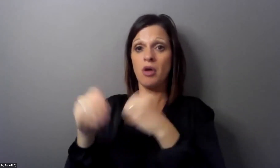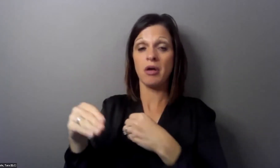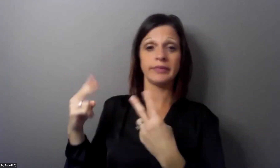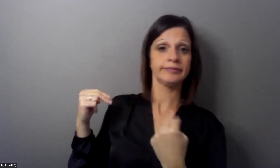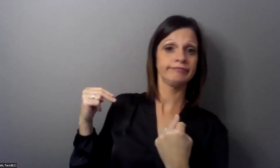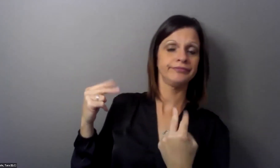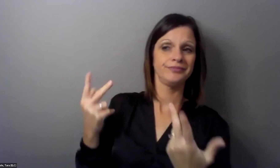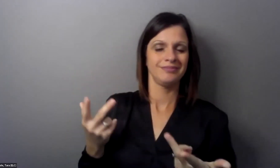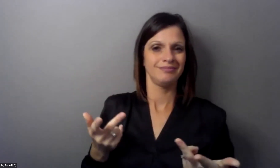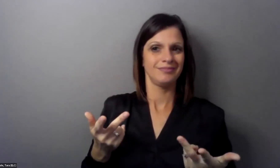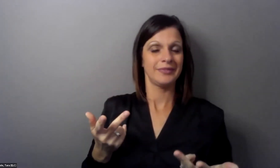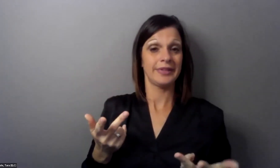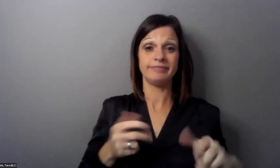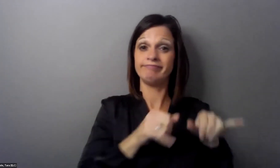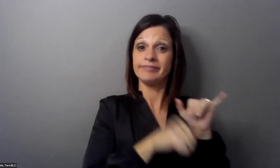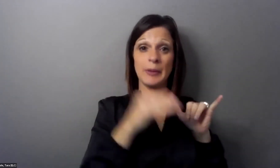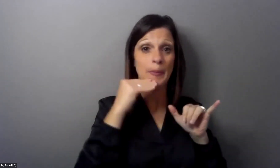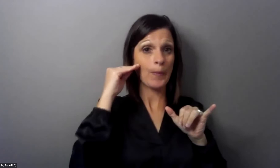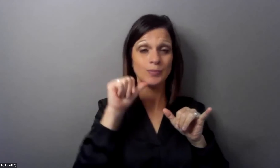An increase in the number of overdose deaths